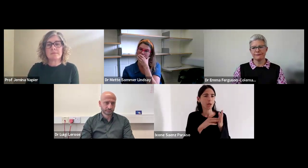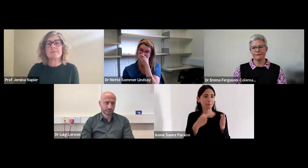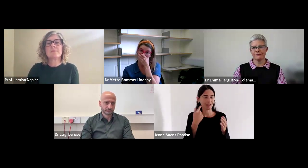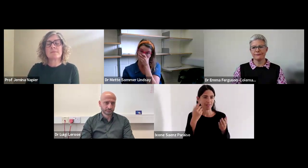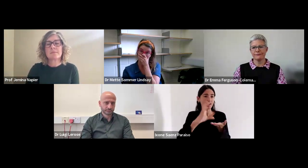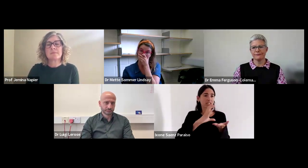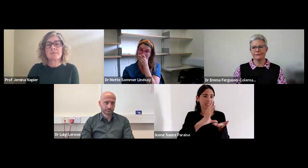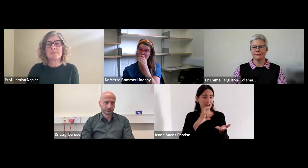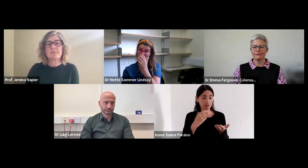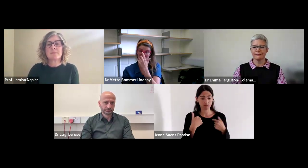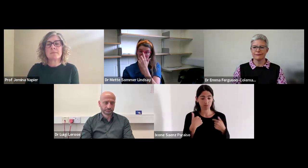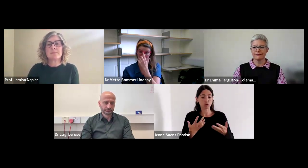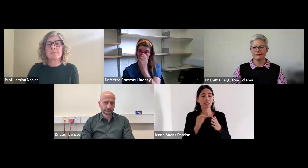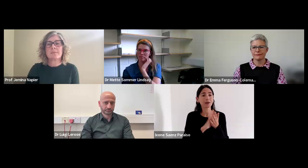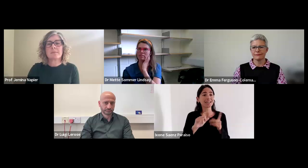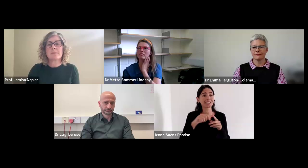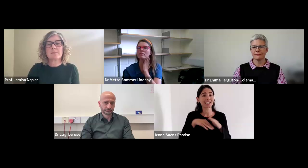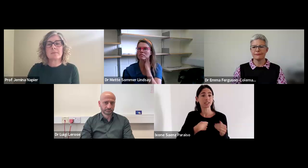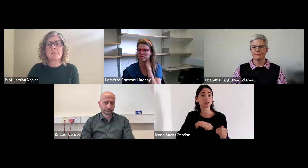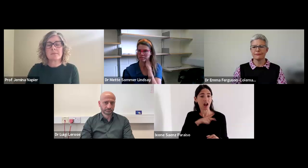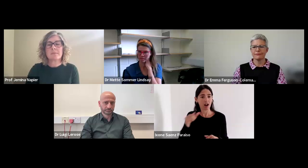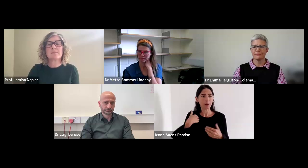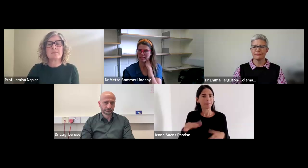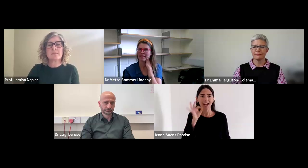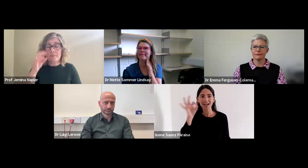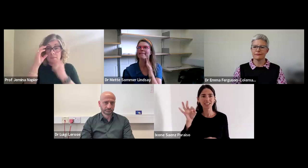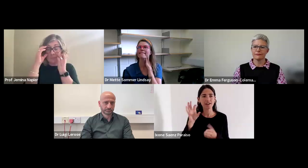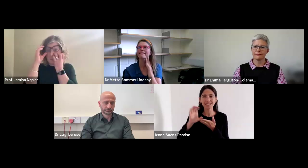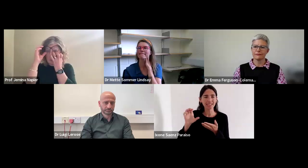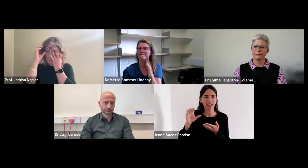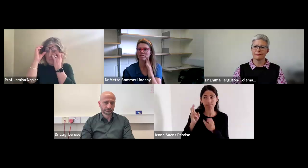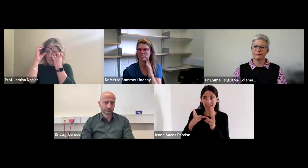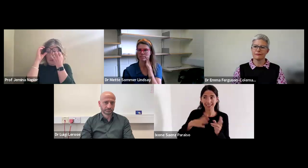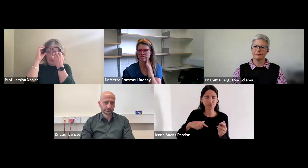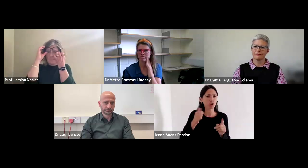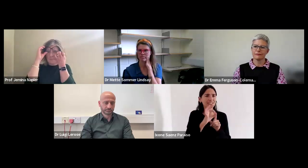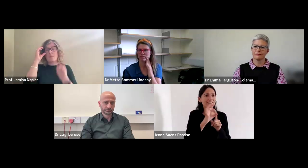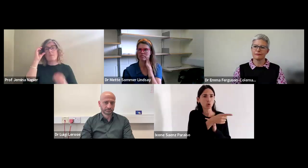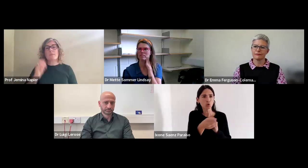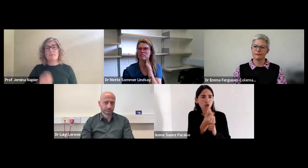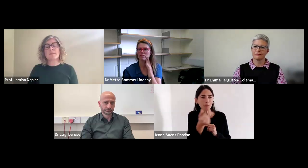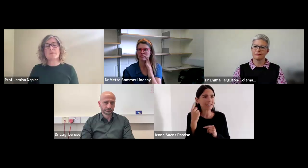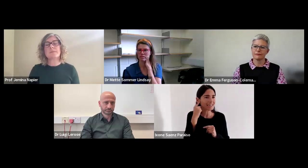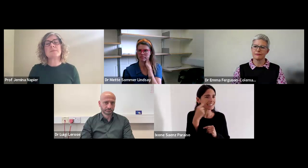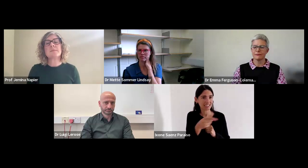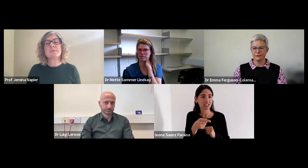as my hearing peers. In relation to funding I'm currently doing a PhD in Spain and I've asked